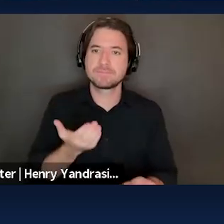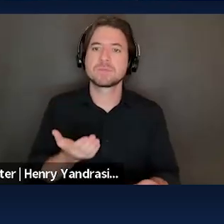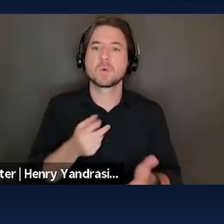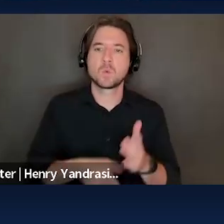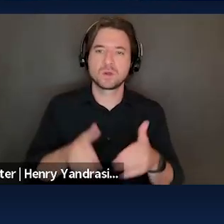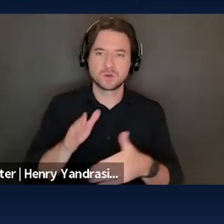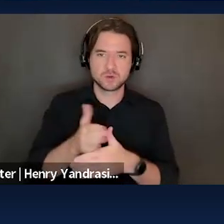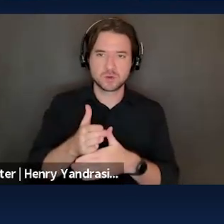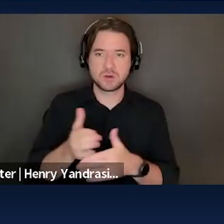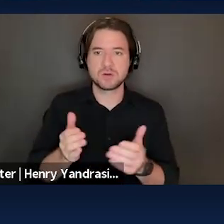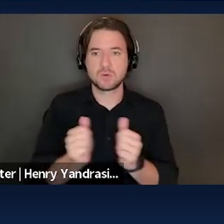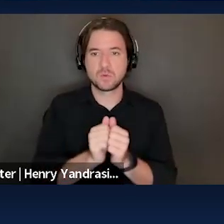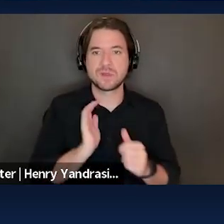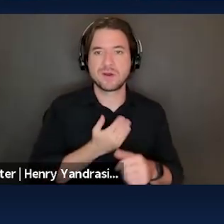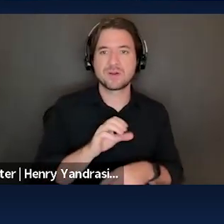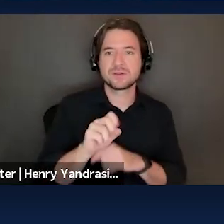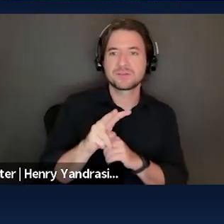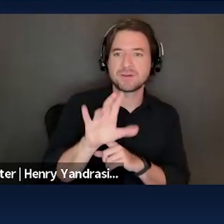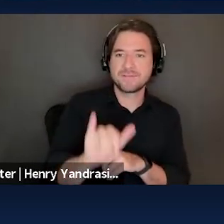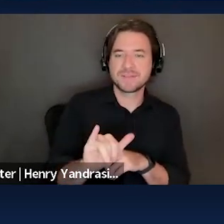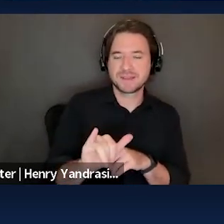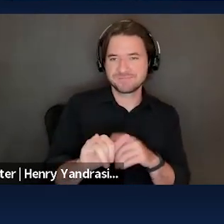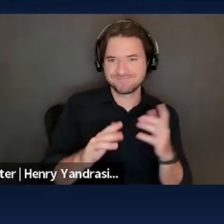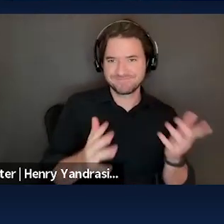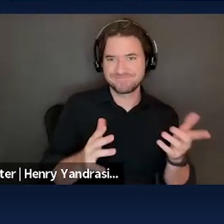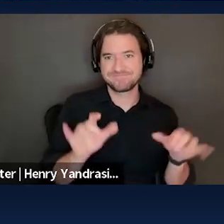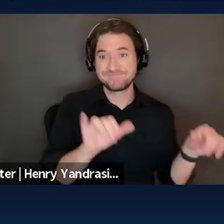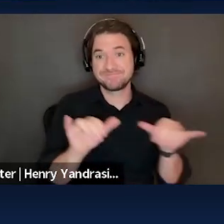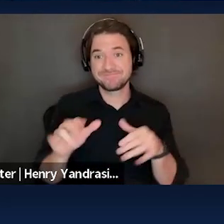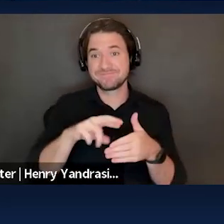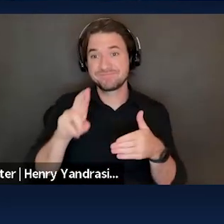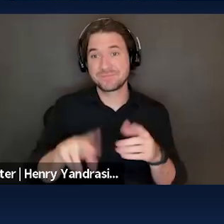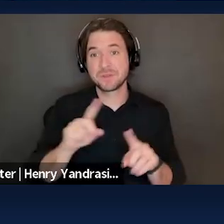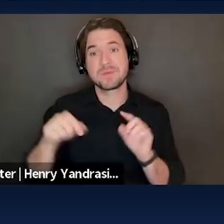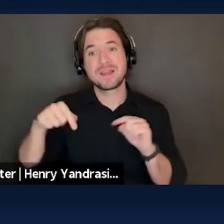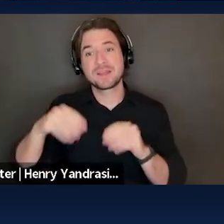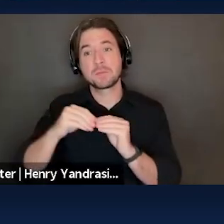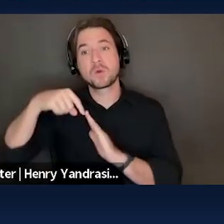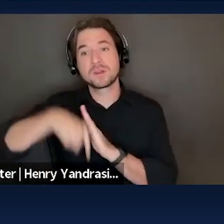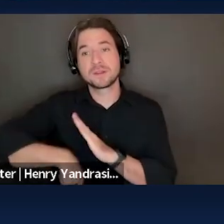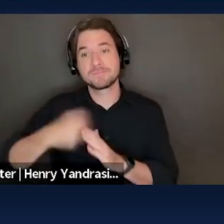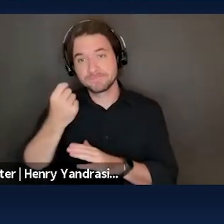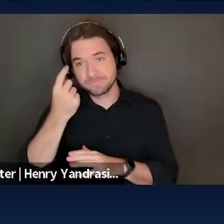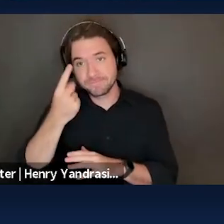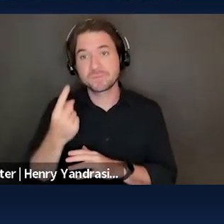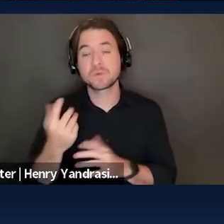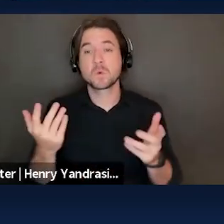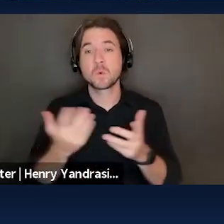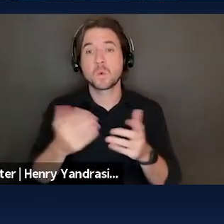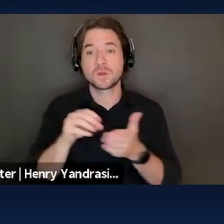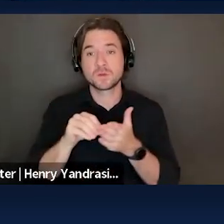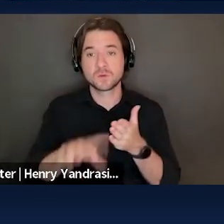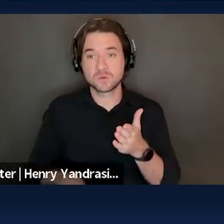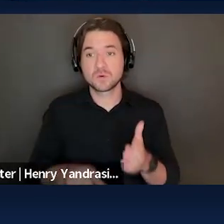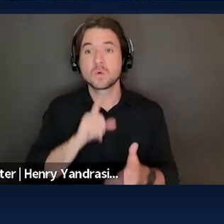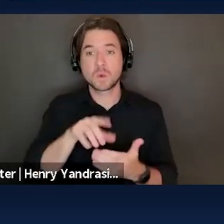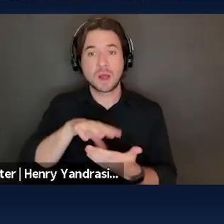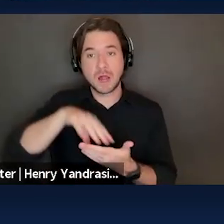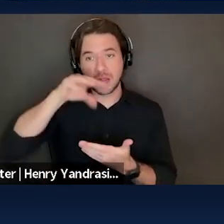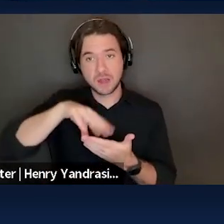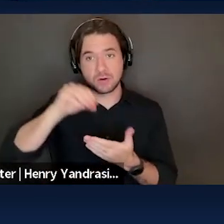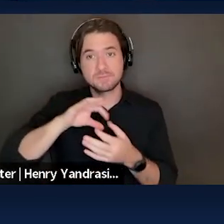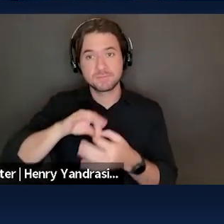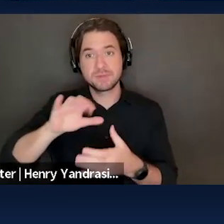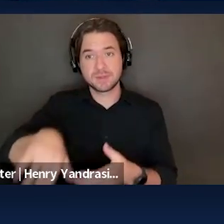was shared with our survey instruments, but it gives us a deeper understanding of what the students are learning with that.